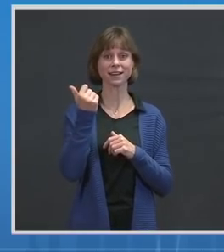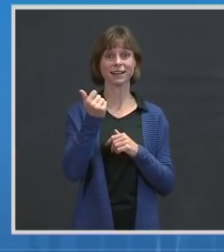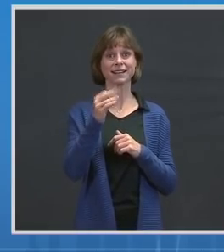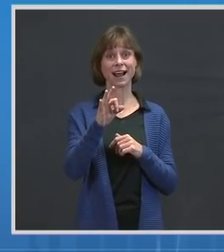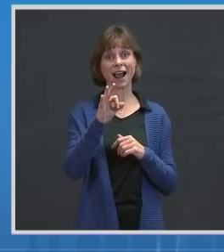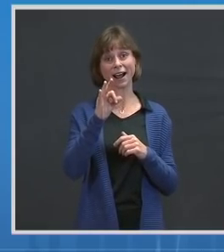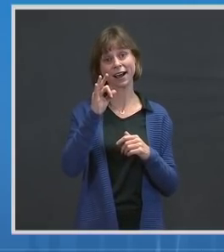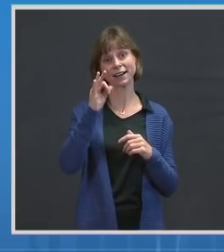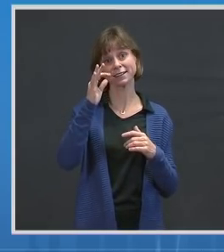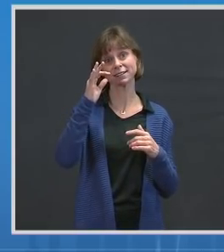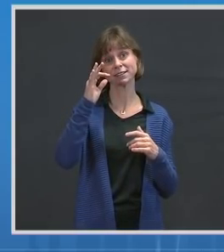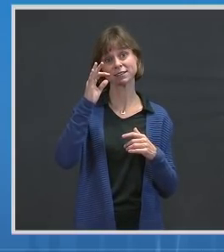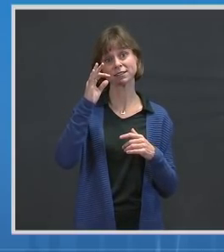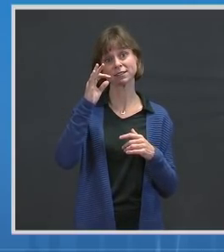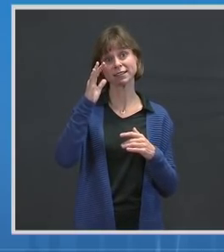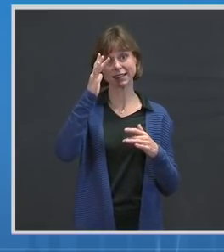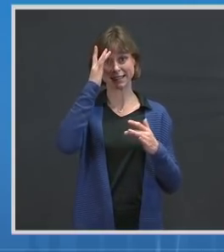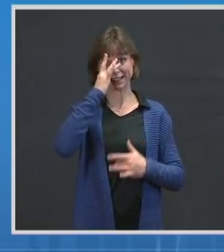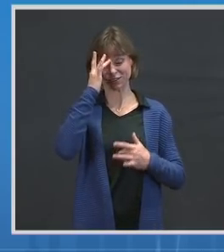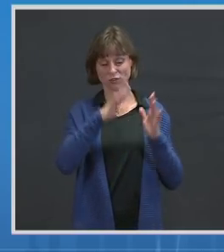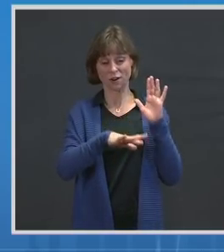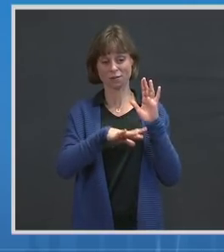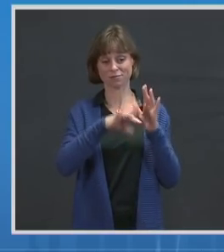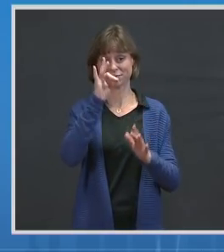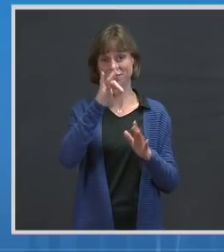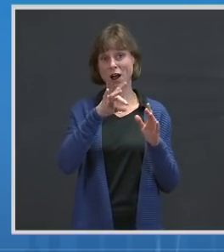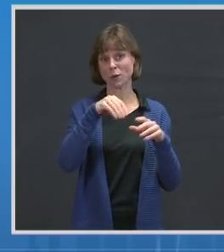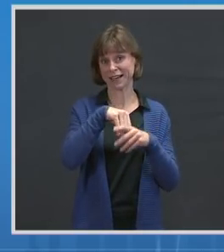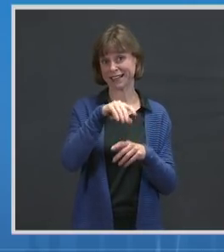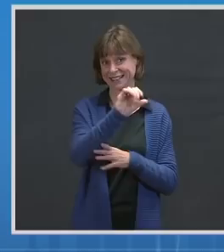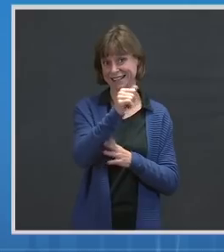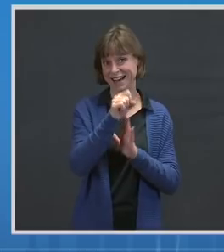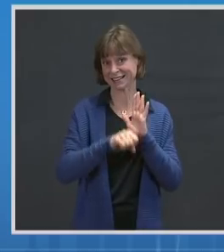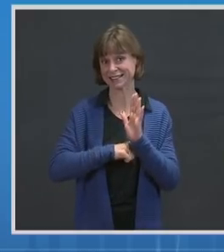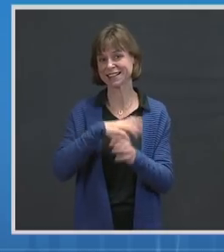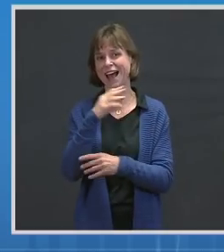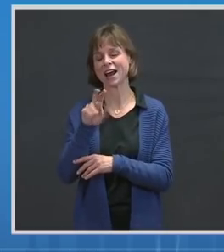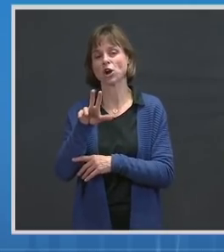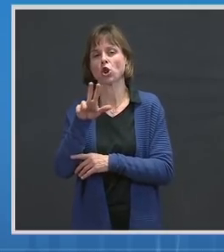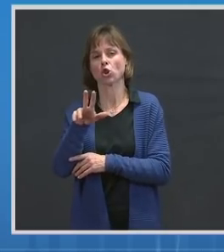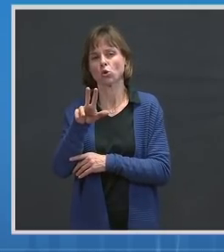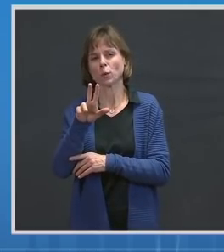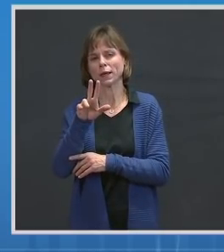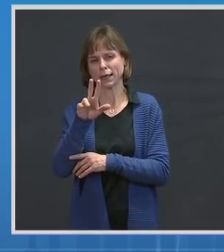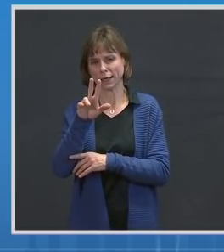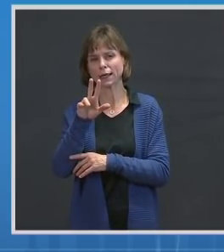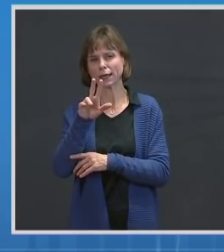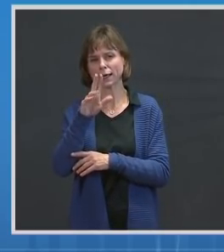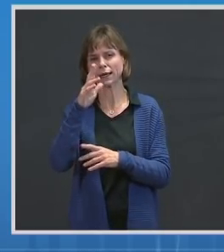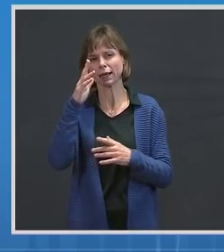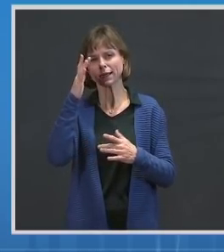have been found across 10 states, and three cases of the P1 variant has been found in two states.